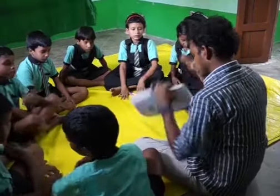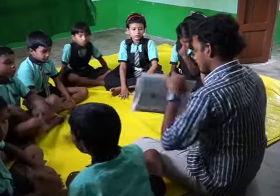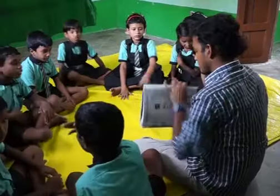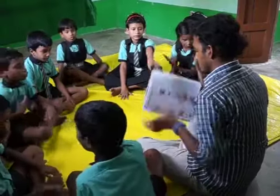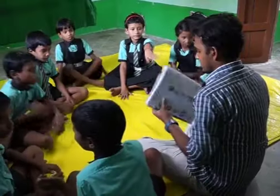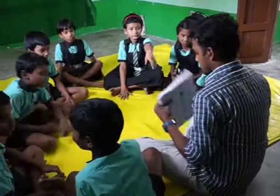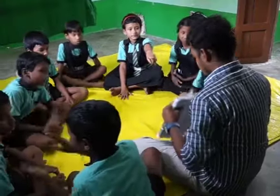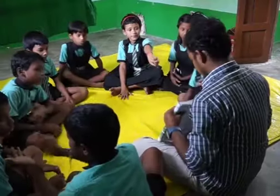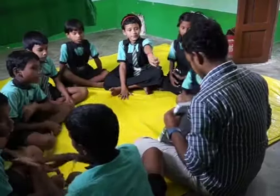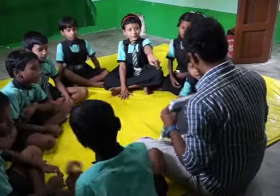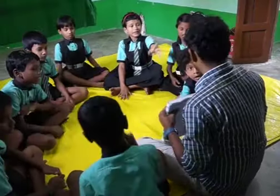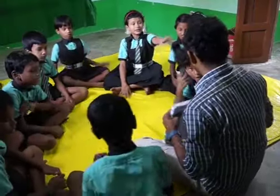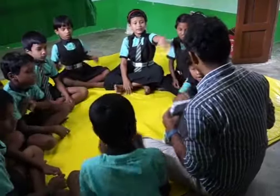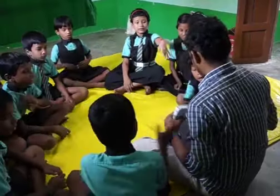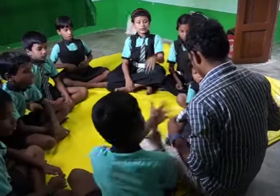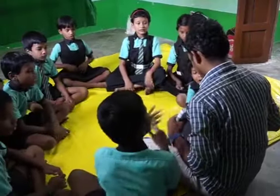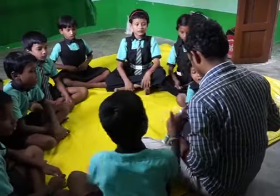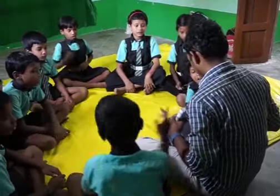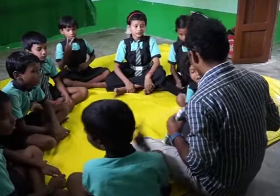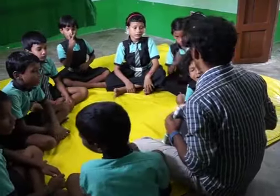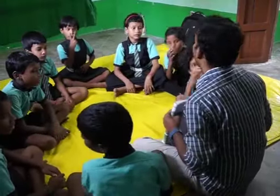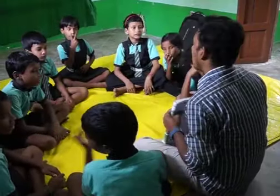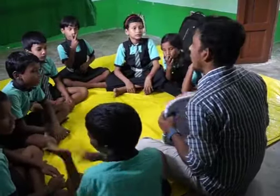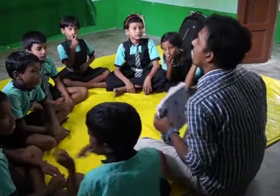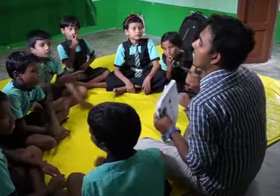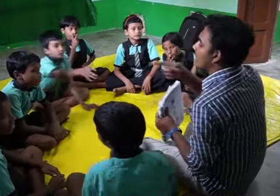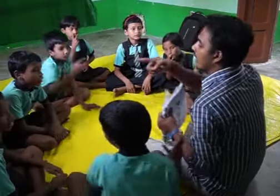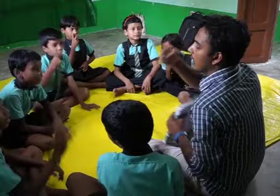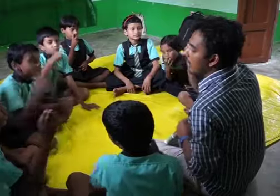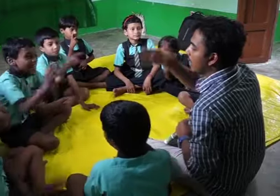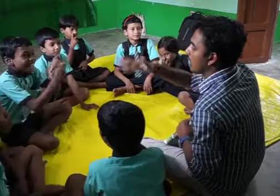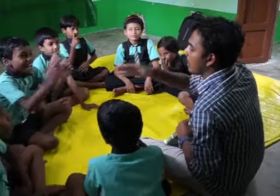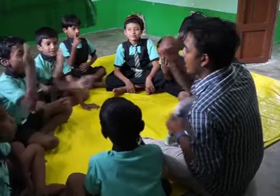there were some youtube videos which we saw as well for better understanding